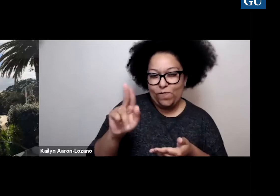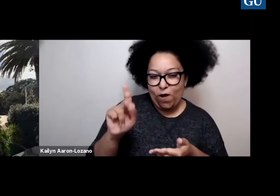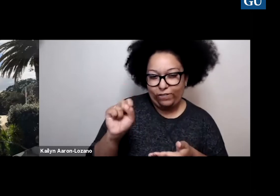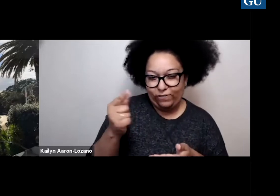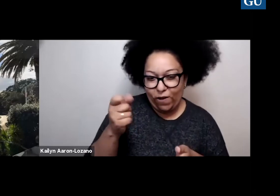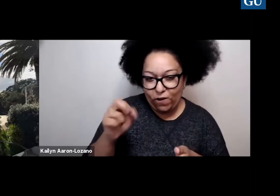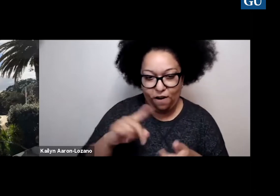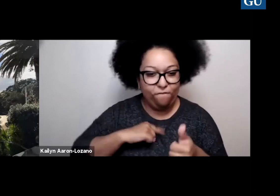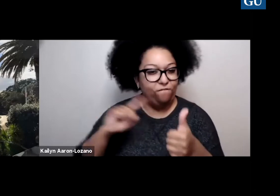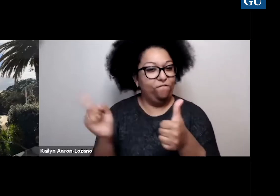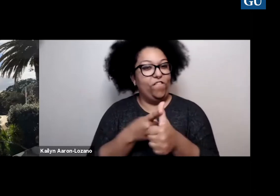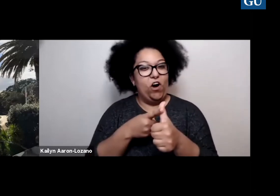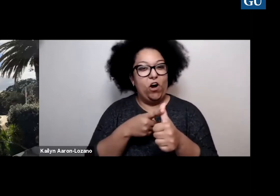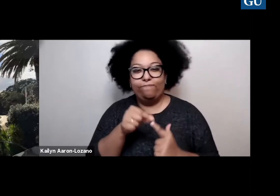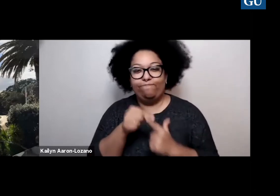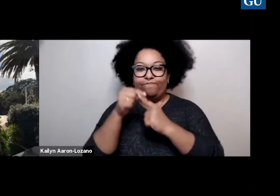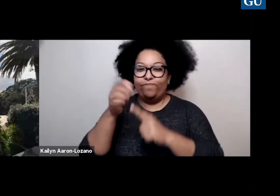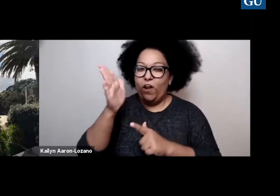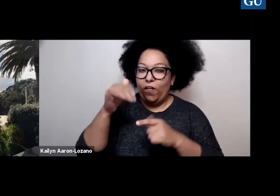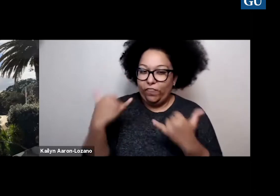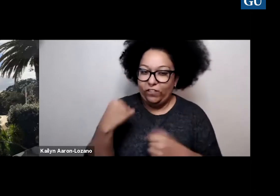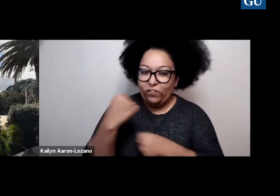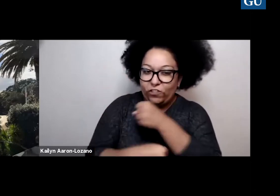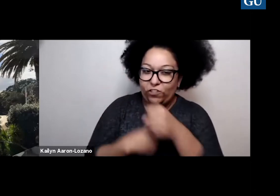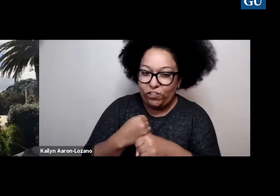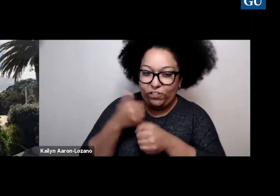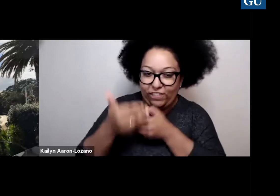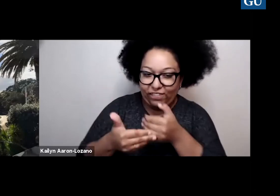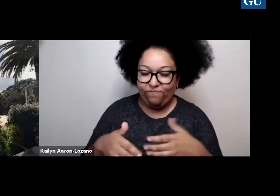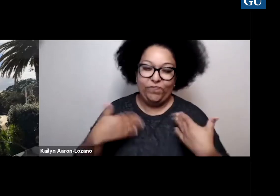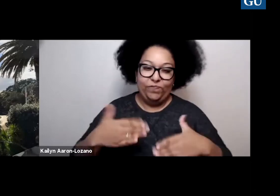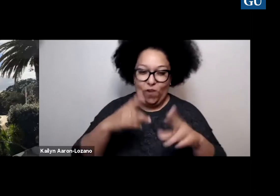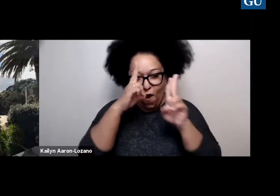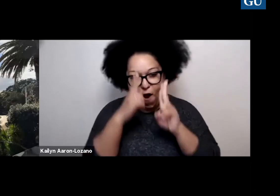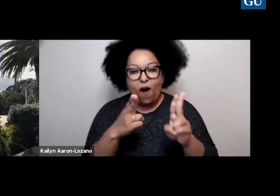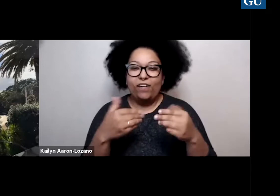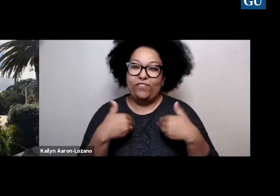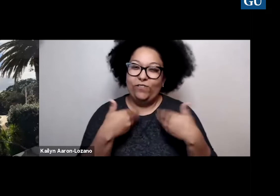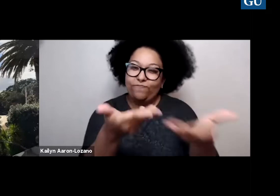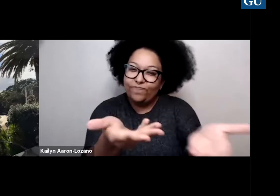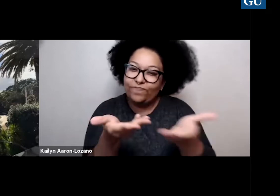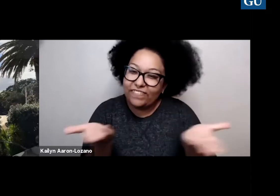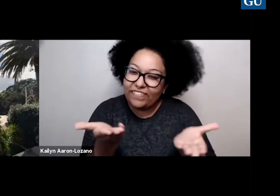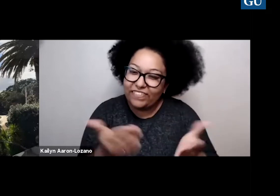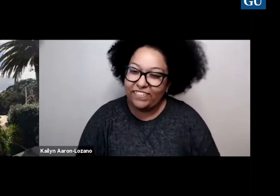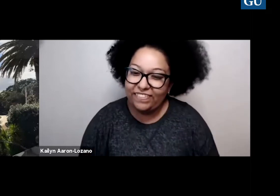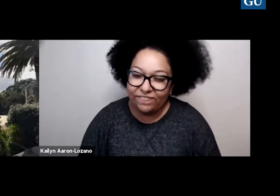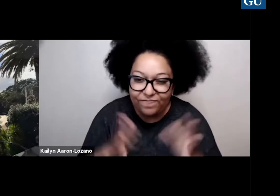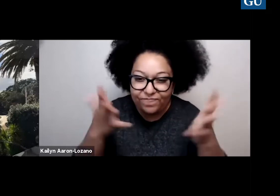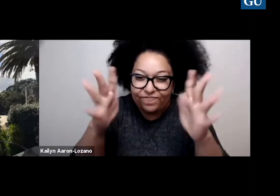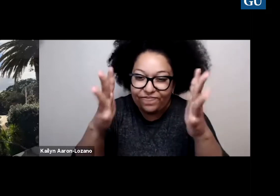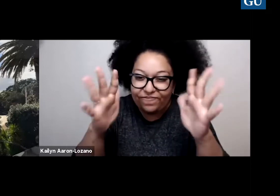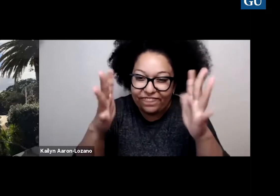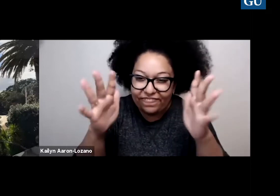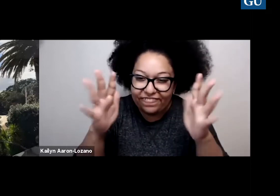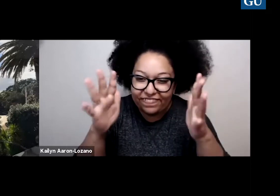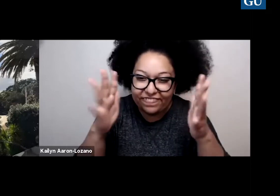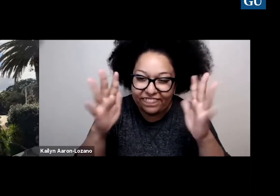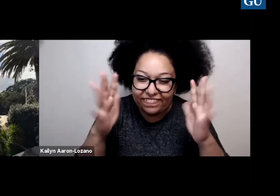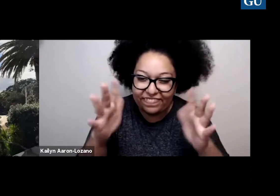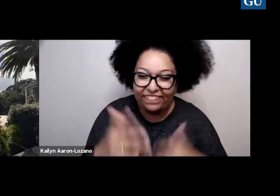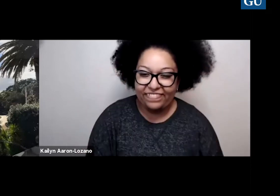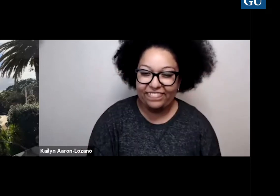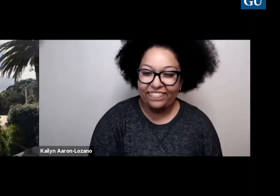of this year's series it is indeed our great honor to have you here thank you and welcome